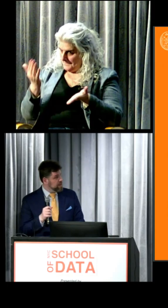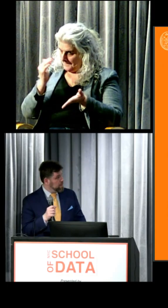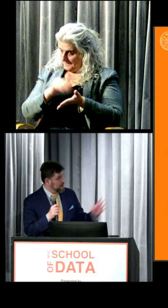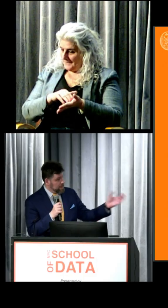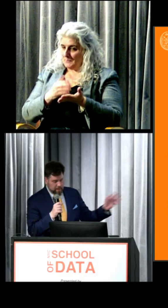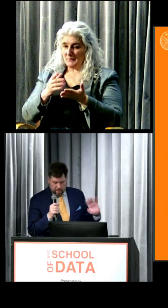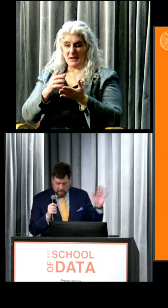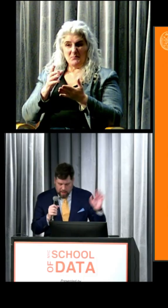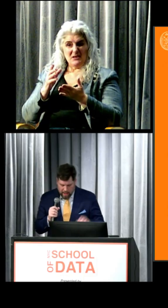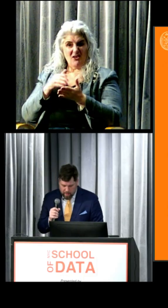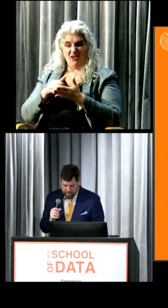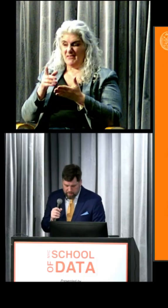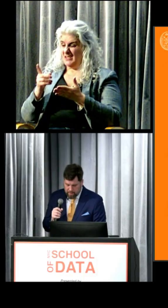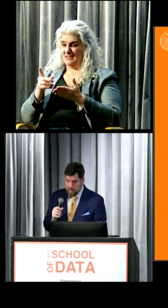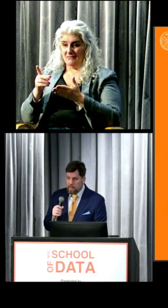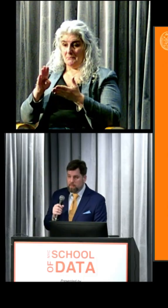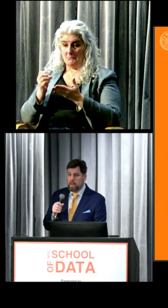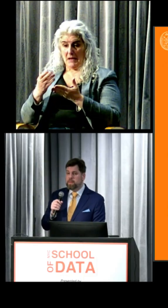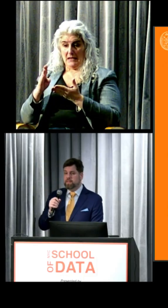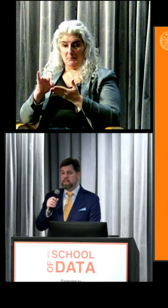those control panels would live and how many there'd be.